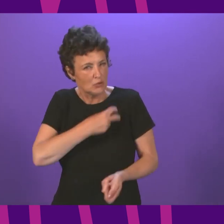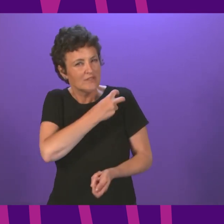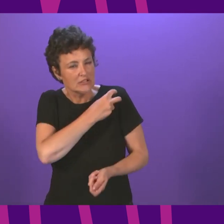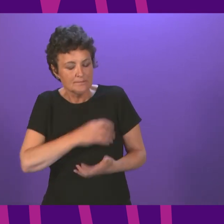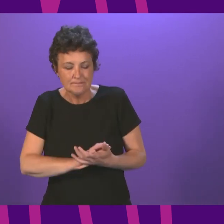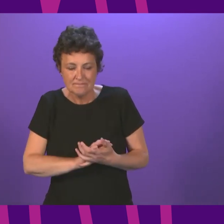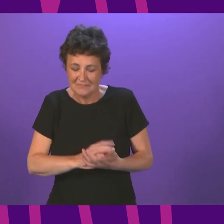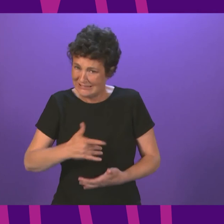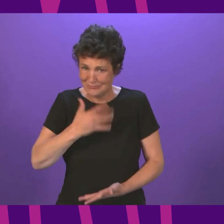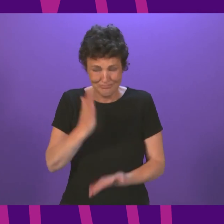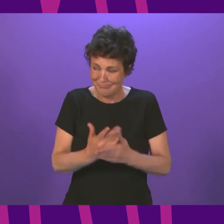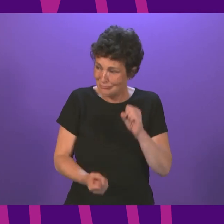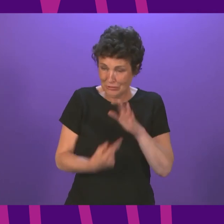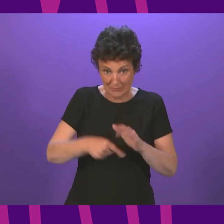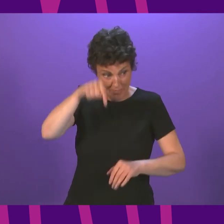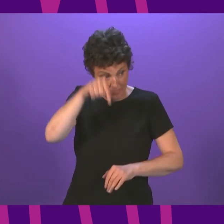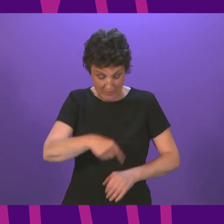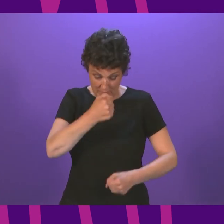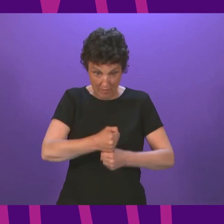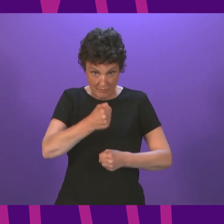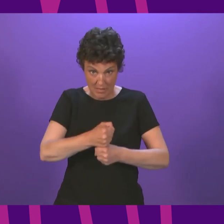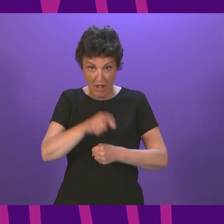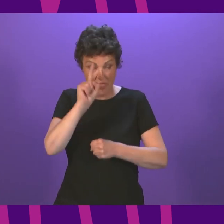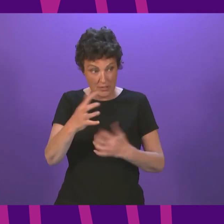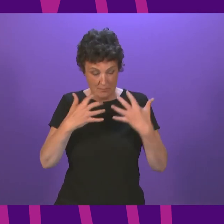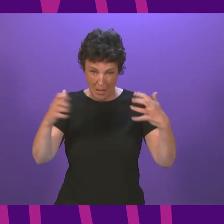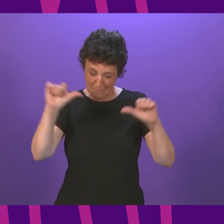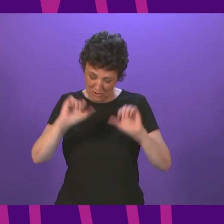Mark Griffin and Jackie Baillie raised issues about the tenant hardship fund. Yesterday,